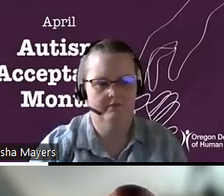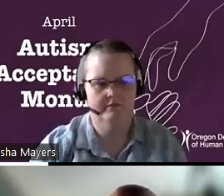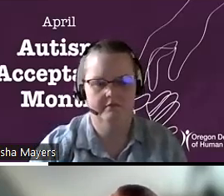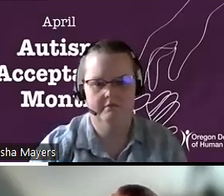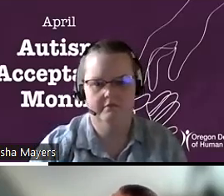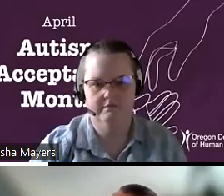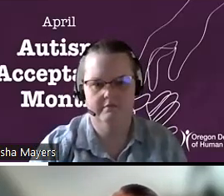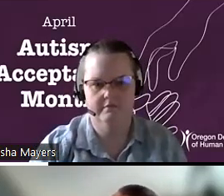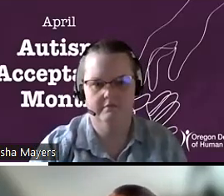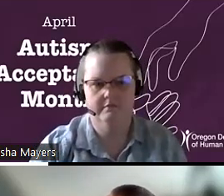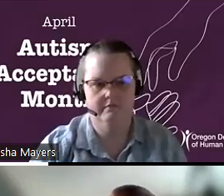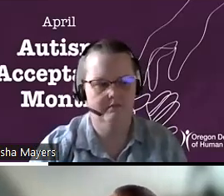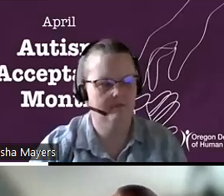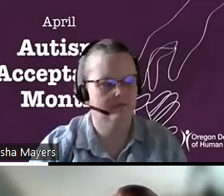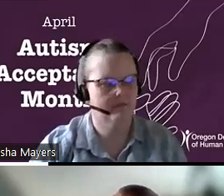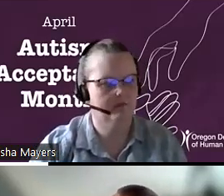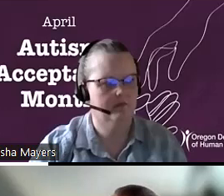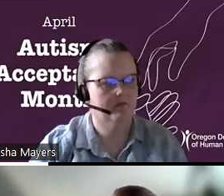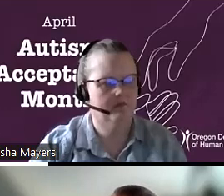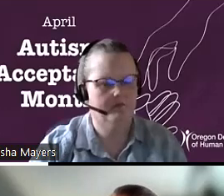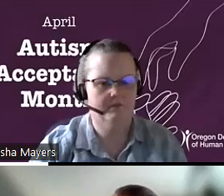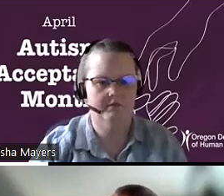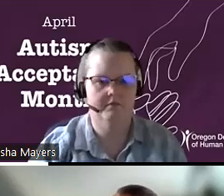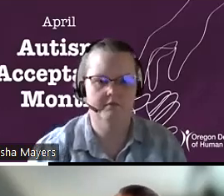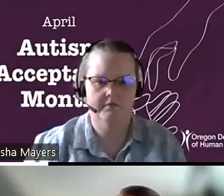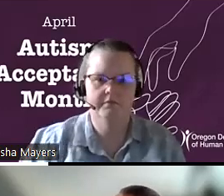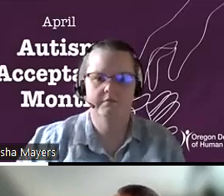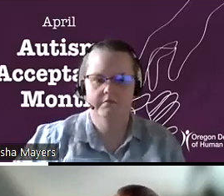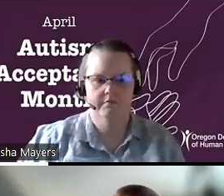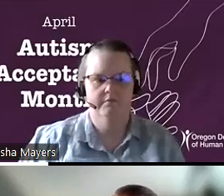CURRENTLY RIGHT NOW THERE ARE VERY FEW REASONS WHEN A FAMILY COULD RECEIVE BOTH CASH ASSISTANCE